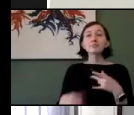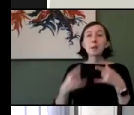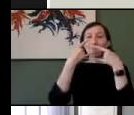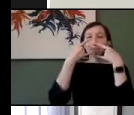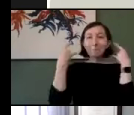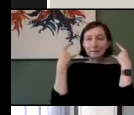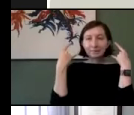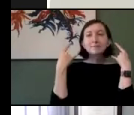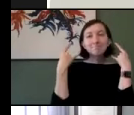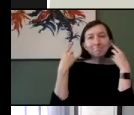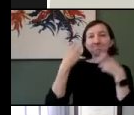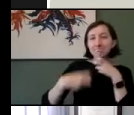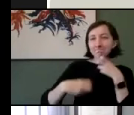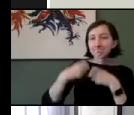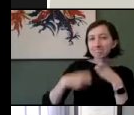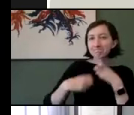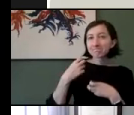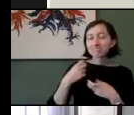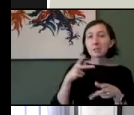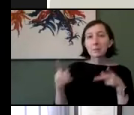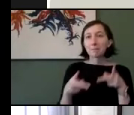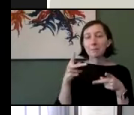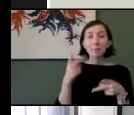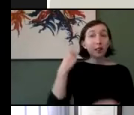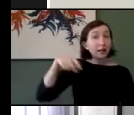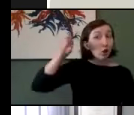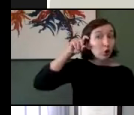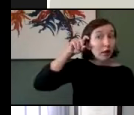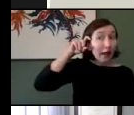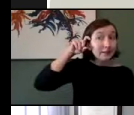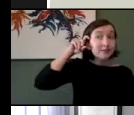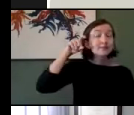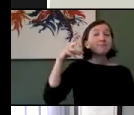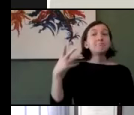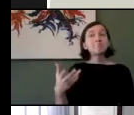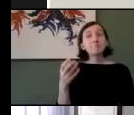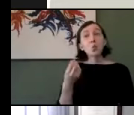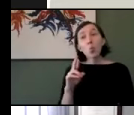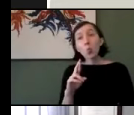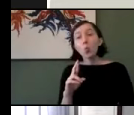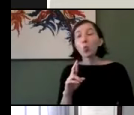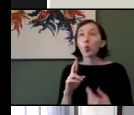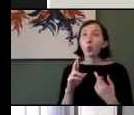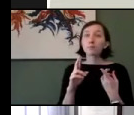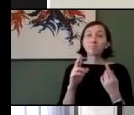when it comes to folks who have hearing aids or people who may not have ears,